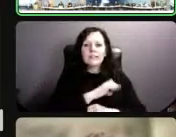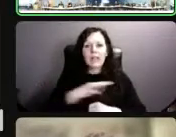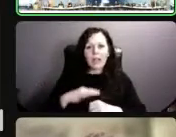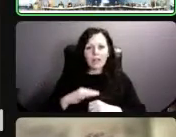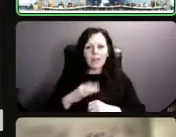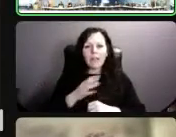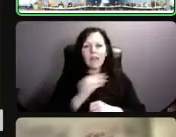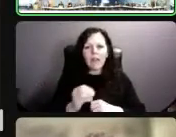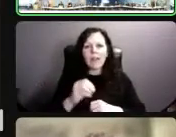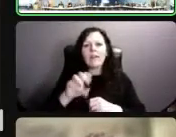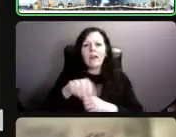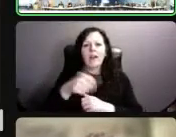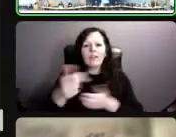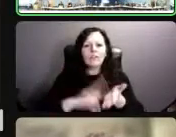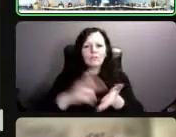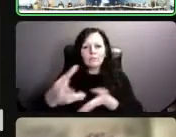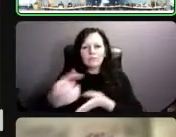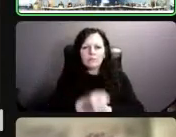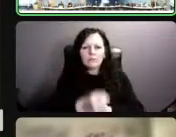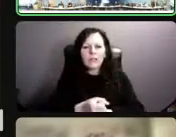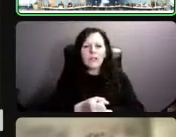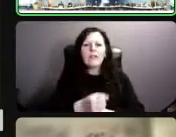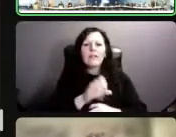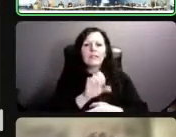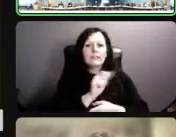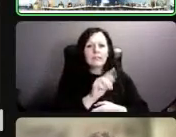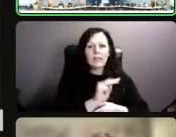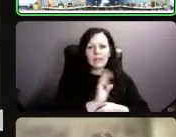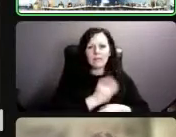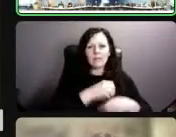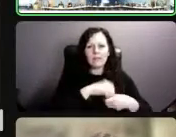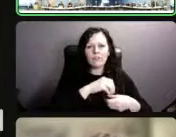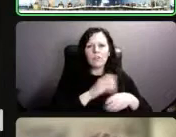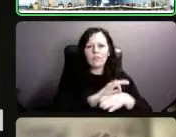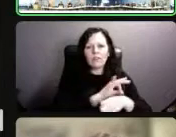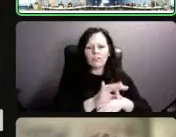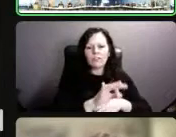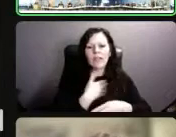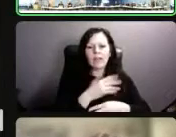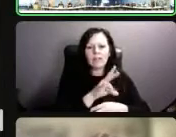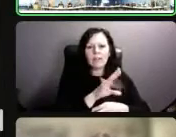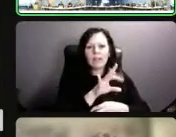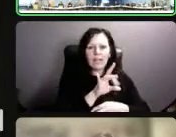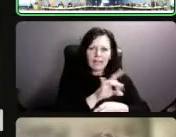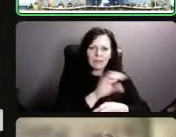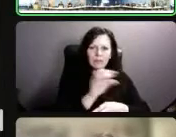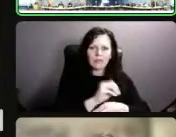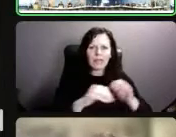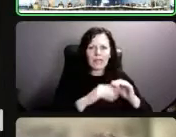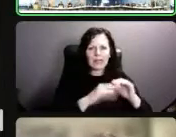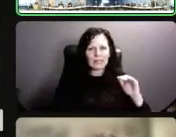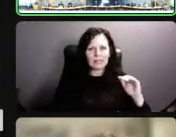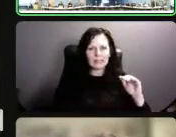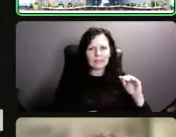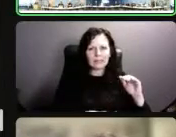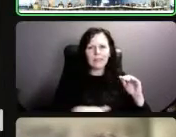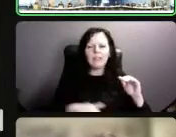AVAILABLE. COMBINING STAFFING AND